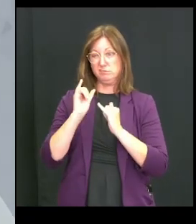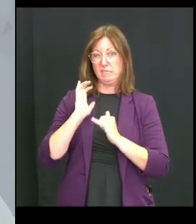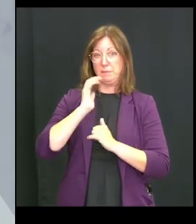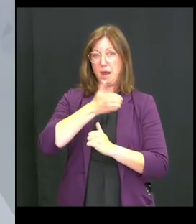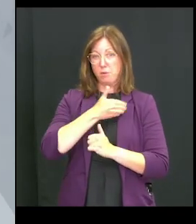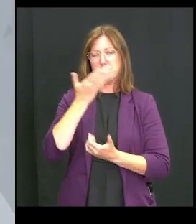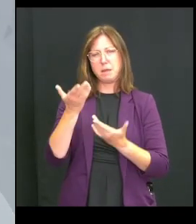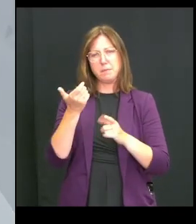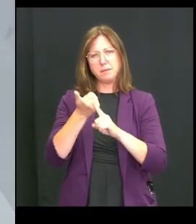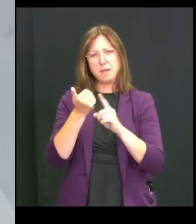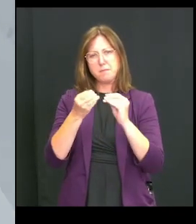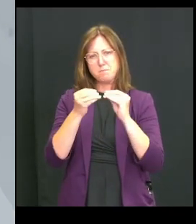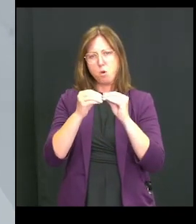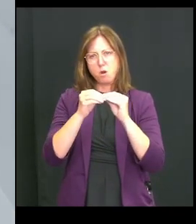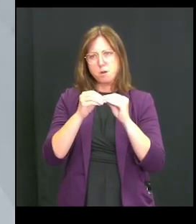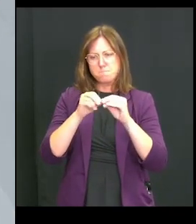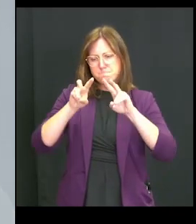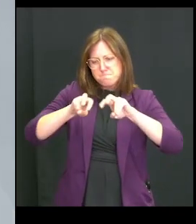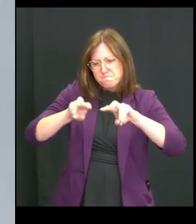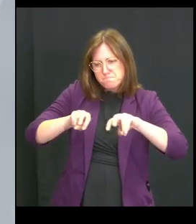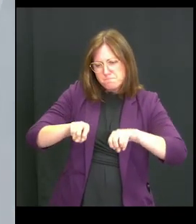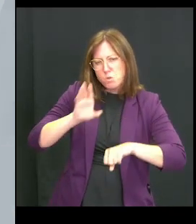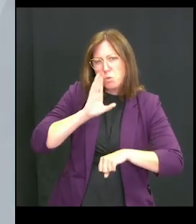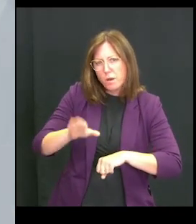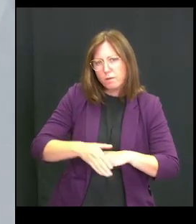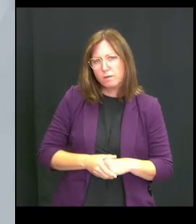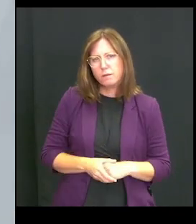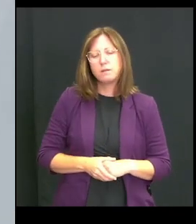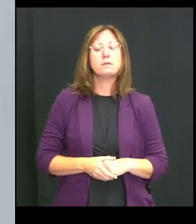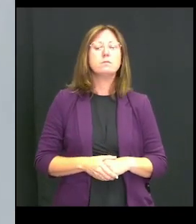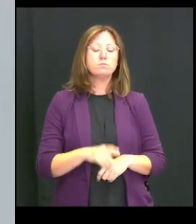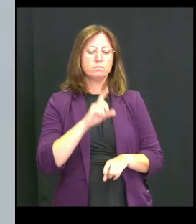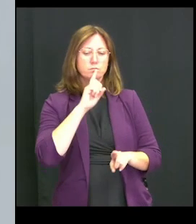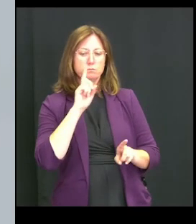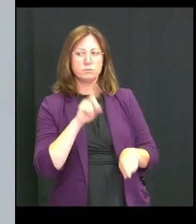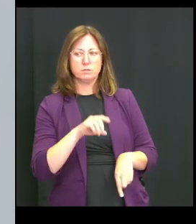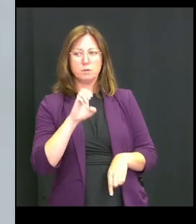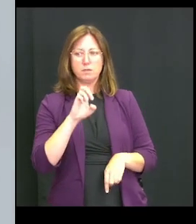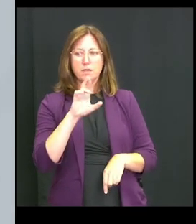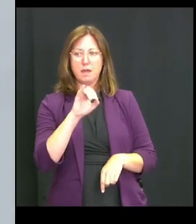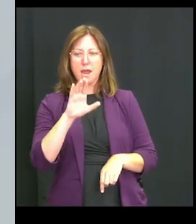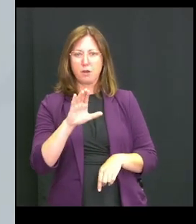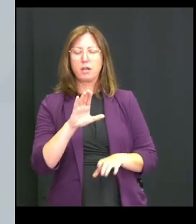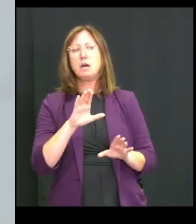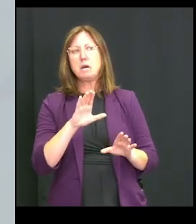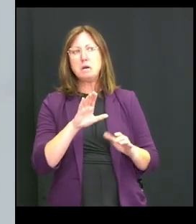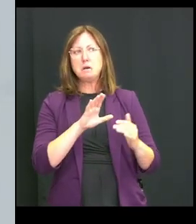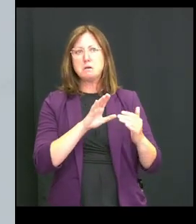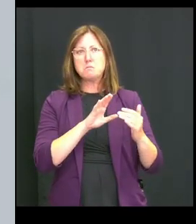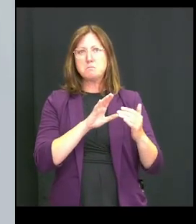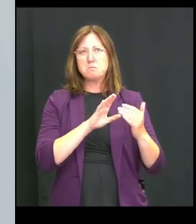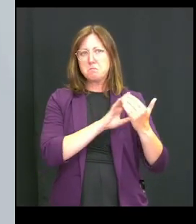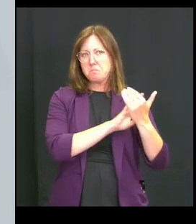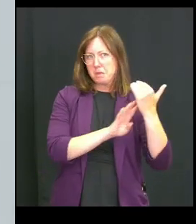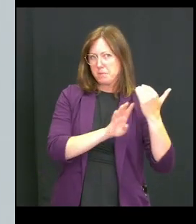I think the biggest thing, this is probably more for children than for new immigrants,